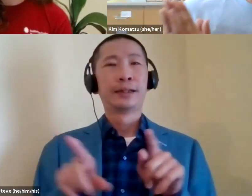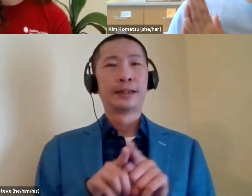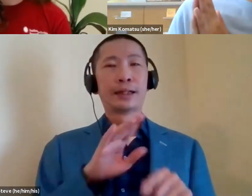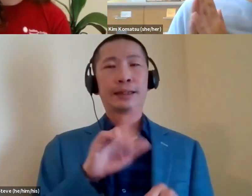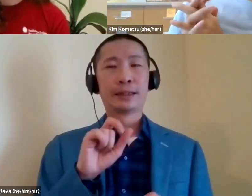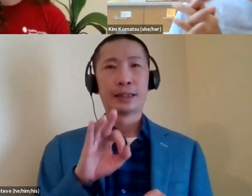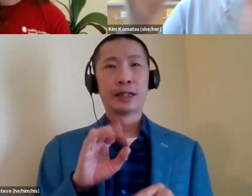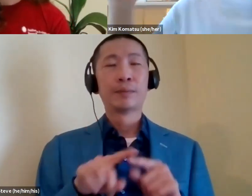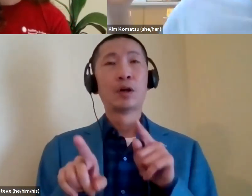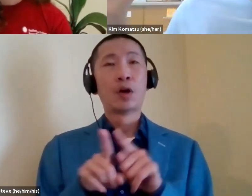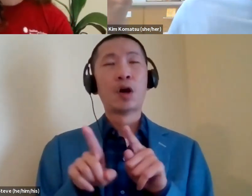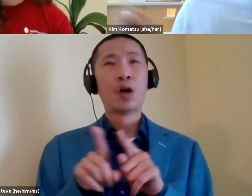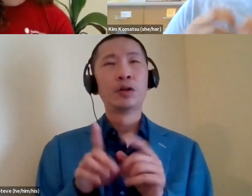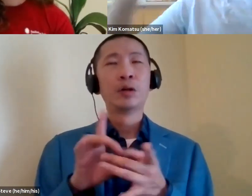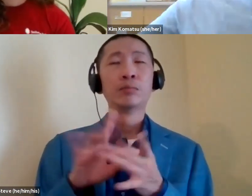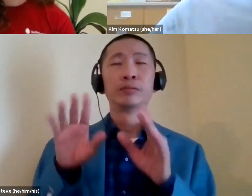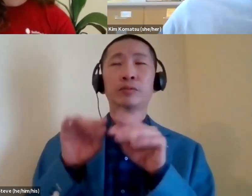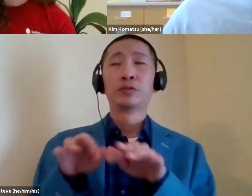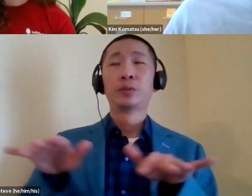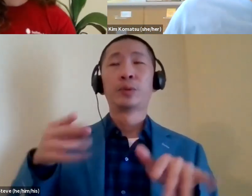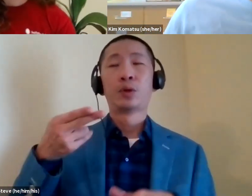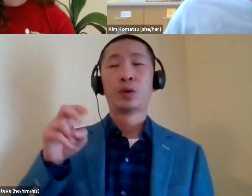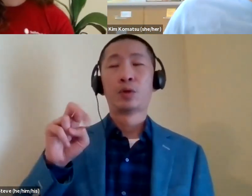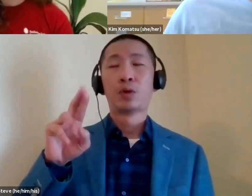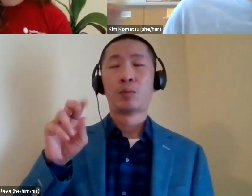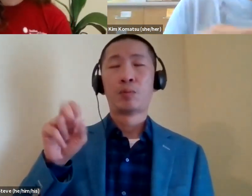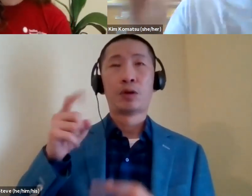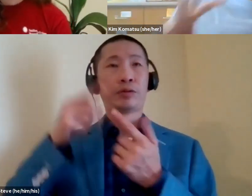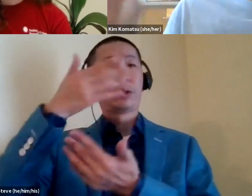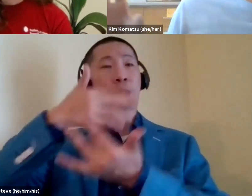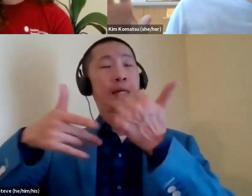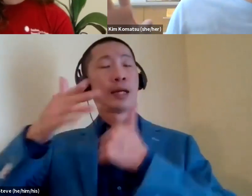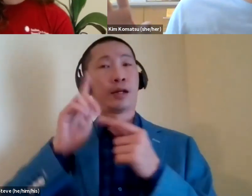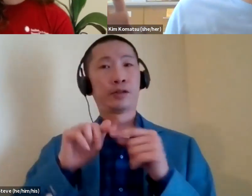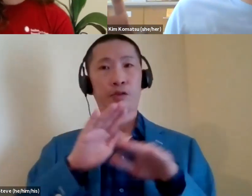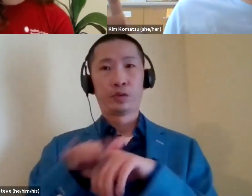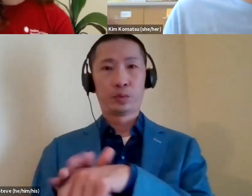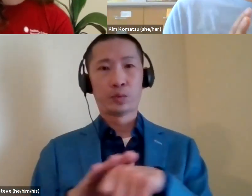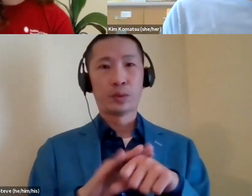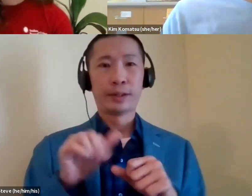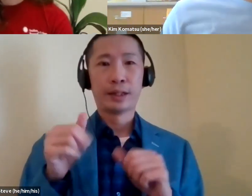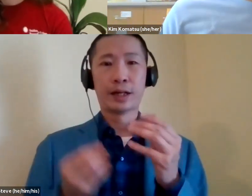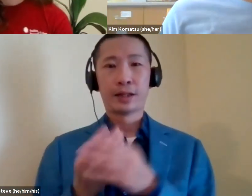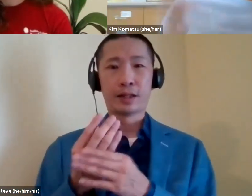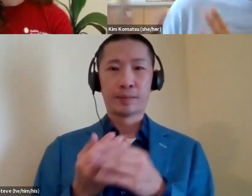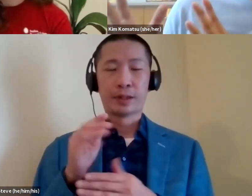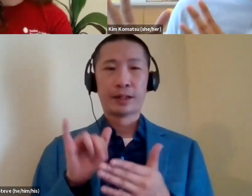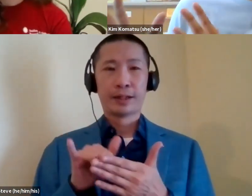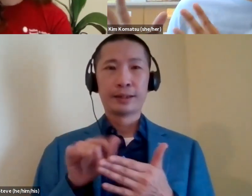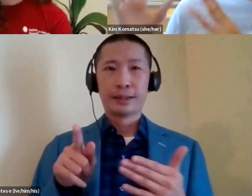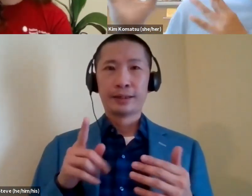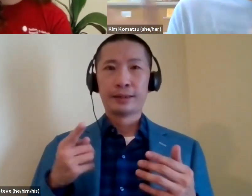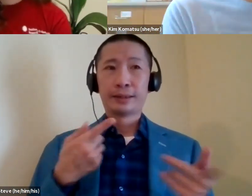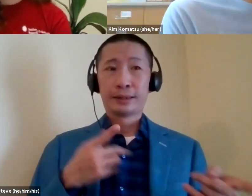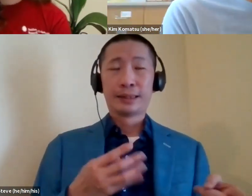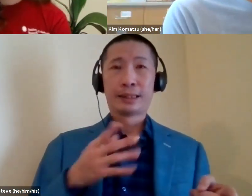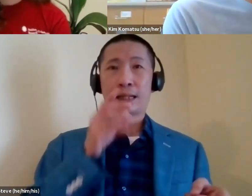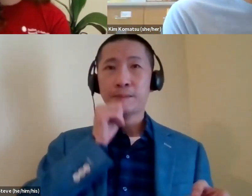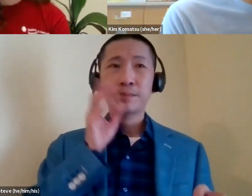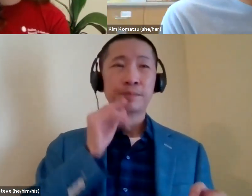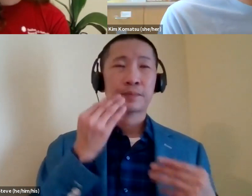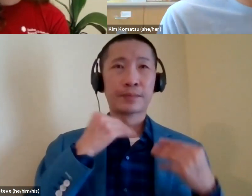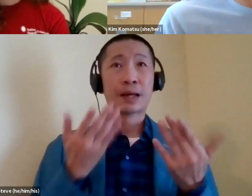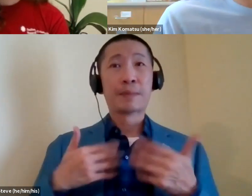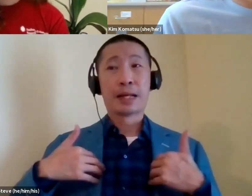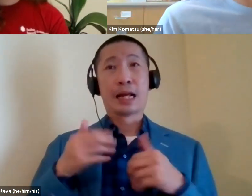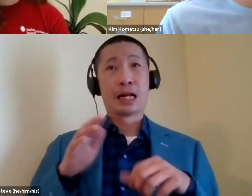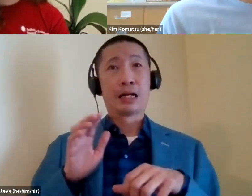Kim Komatsu (she/her): But it's also releasing hormones or chemicals into the environment to warn the other plants around it, that it's been eaten and the herbivore might be coming towards these other plants.